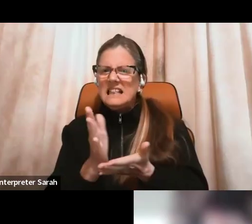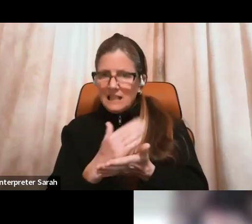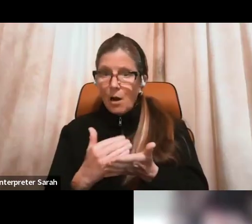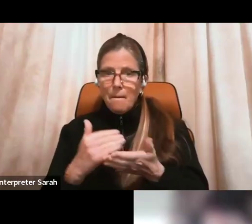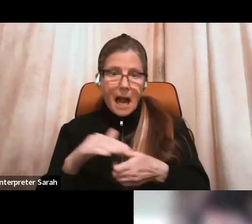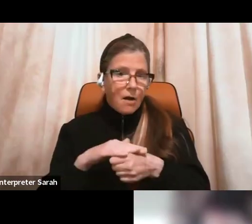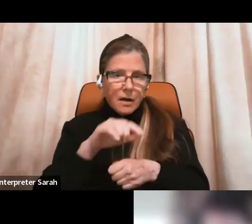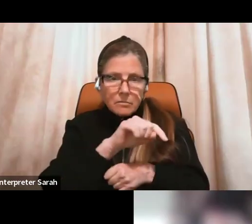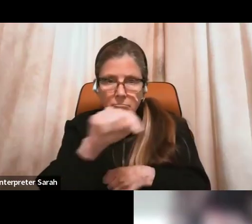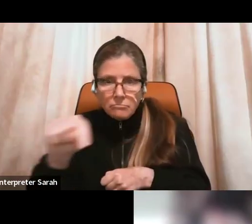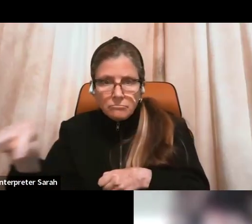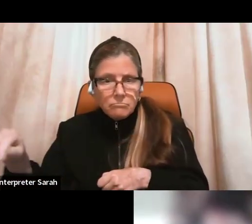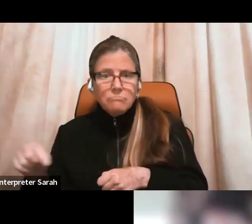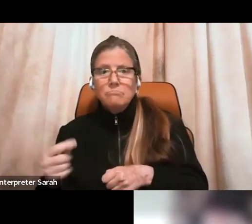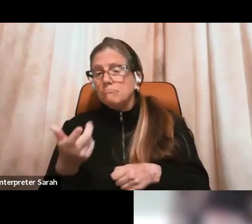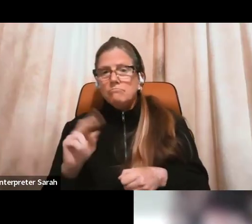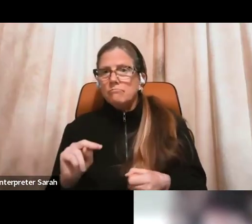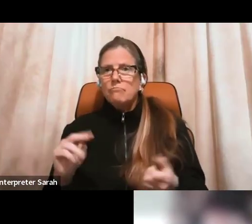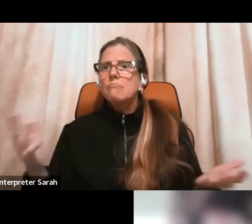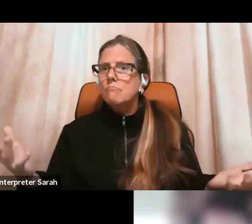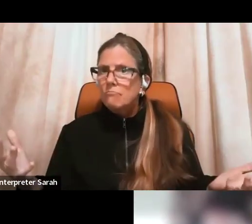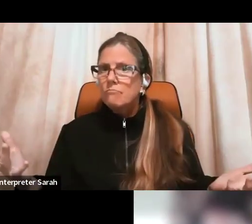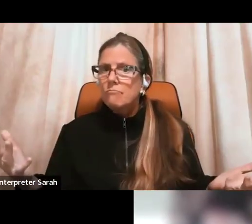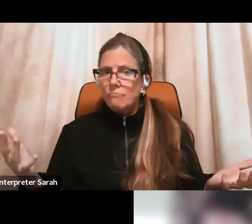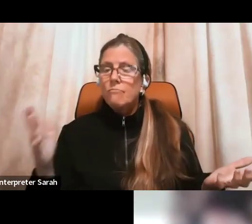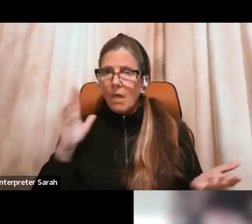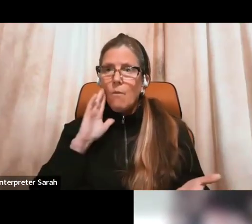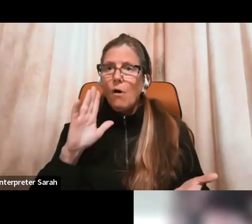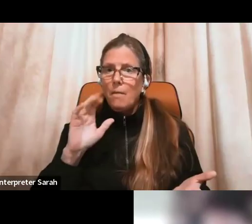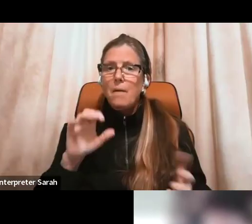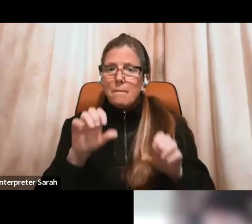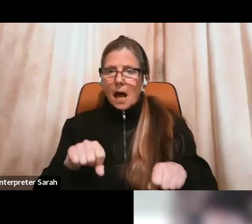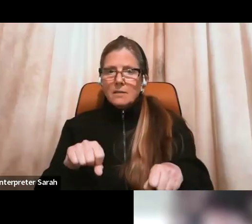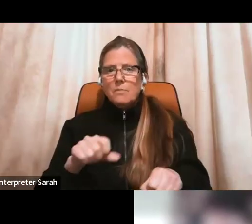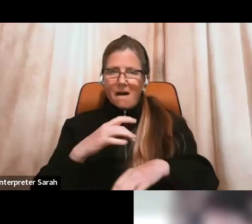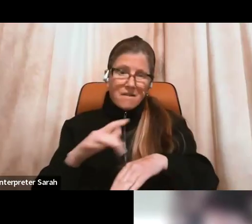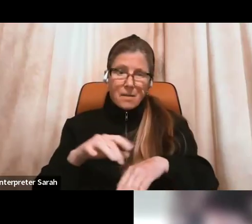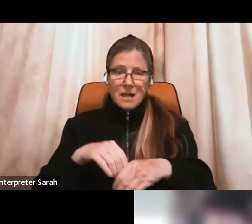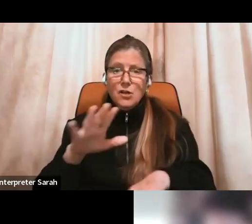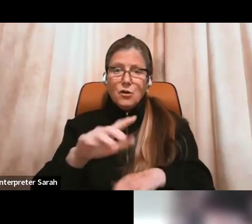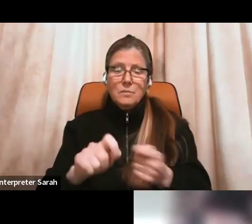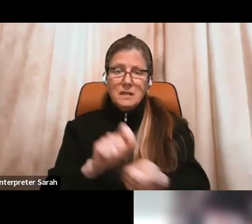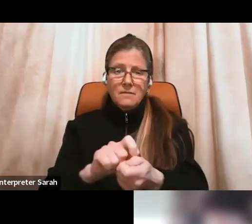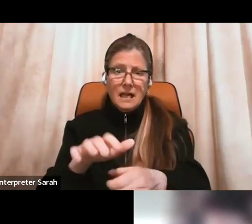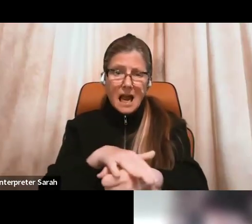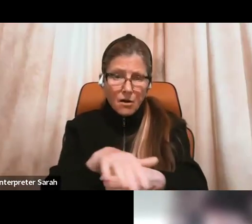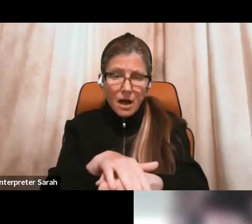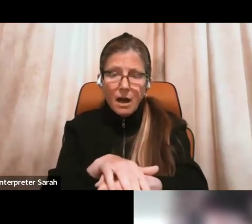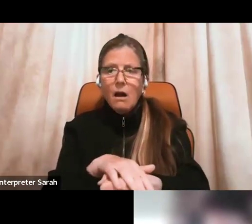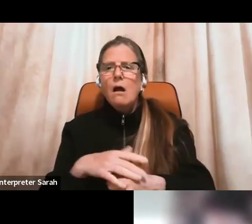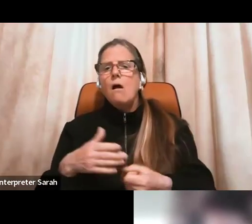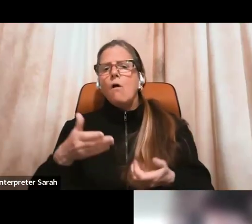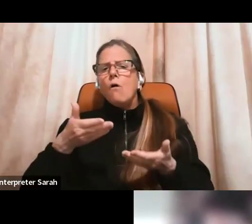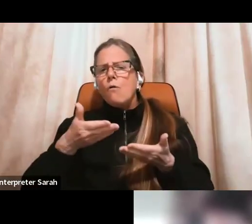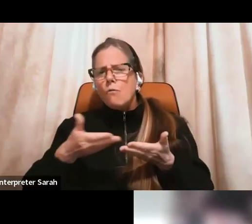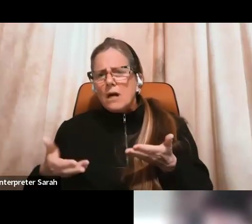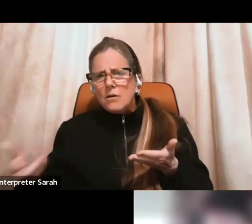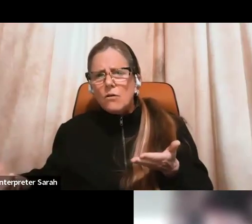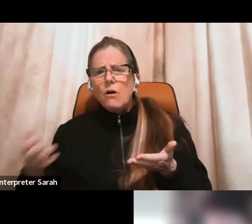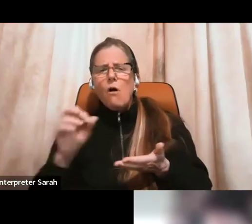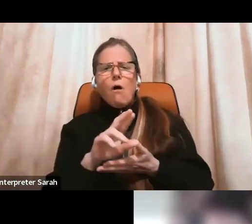then it would be available in your specific area. As to resources or additional… Scott,